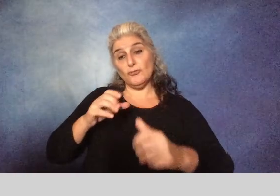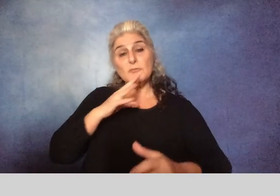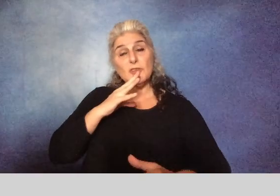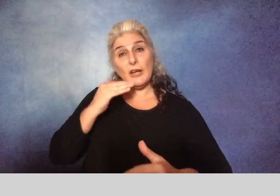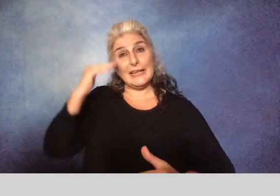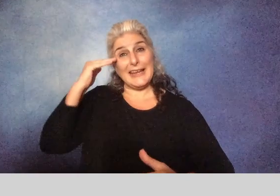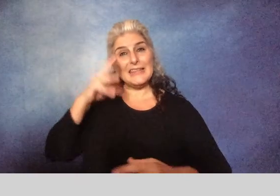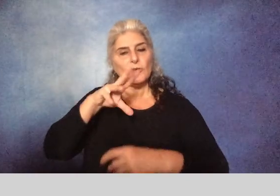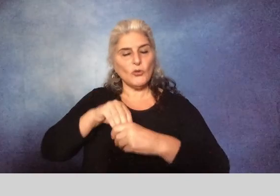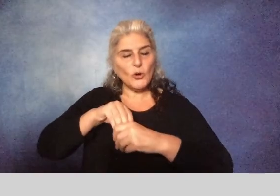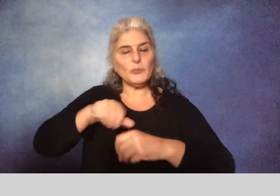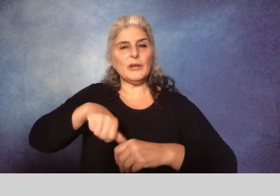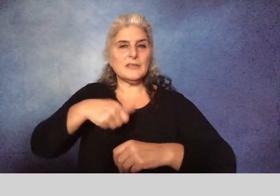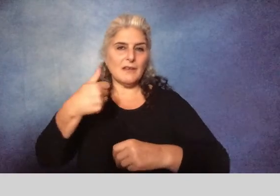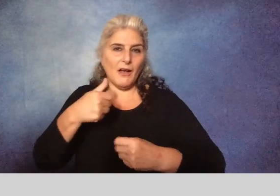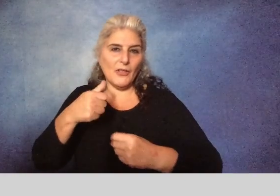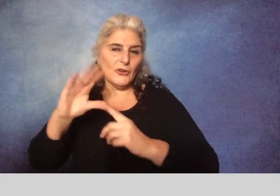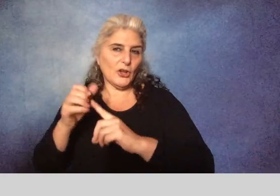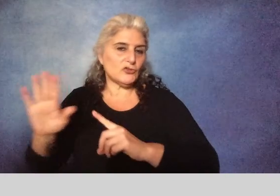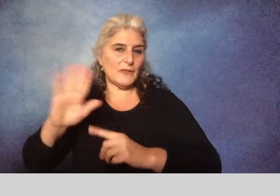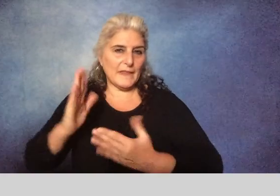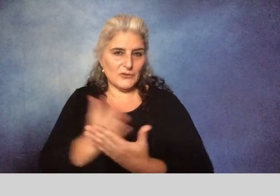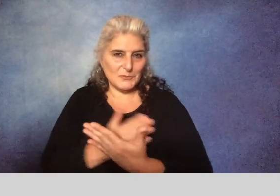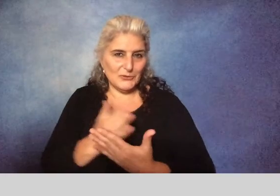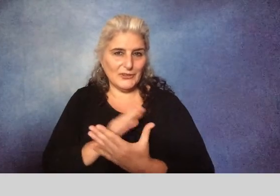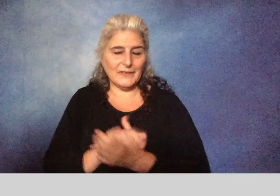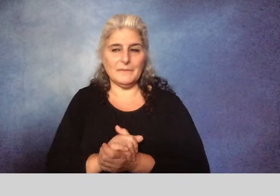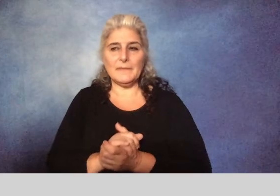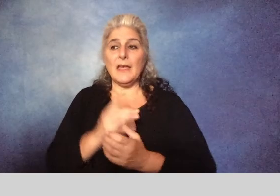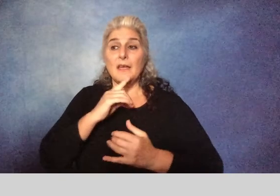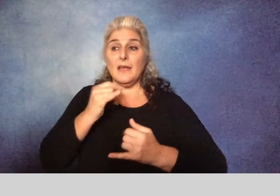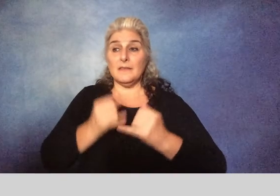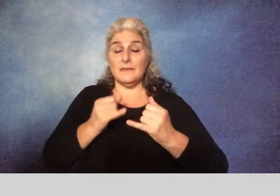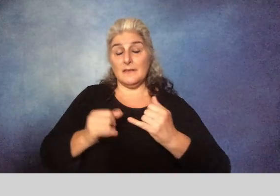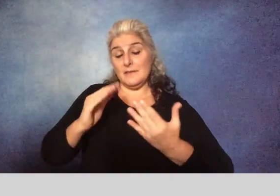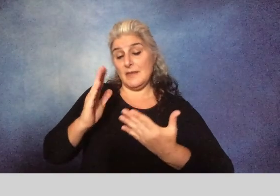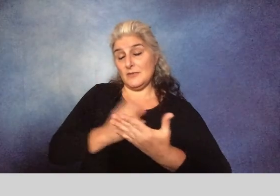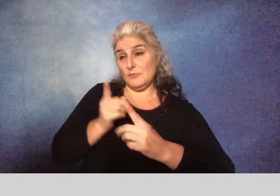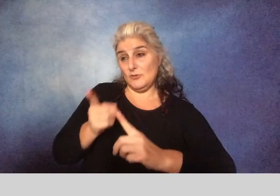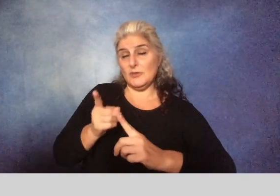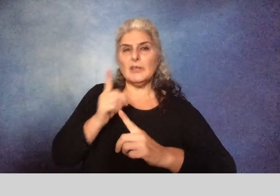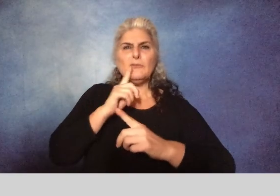"Radyo Siwel" is about the American occupation of Haiti and features tracks influenced by Haitian folk songs.